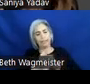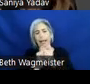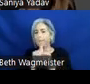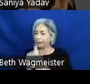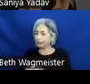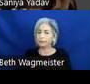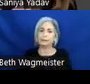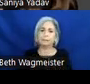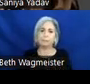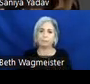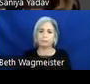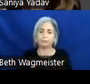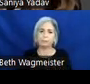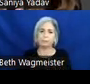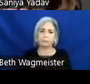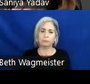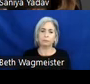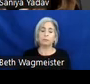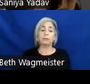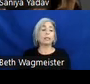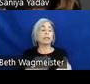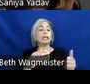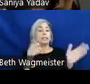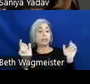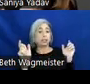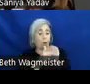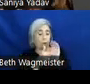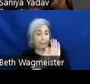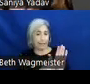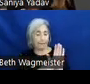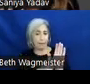An example of how this plays out, this is a small example, but it is relevant and makes